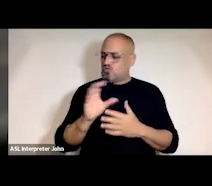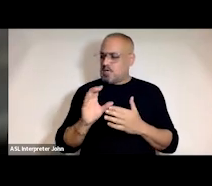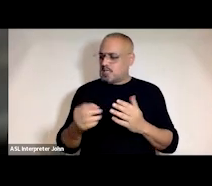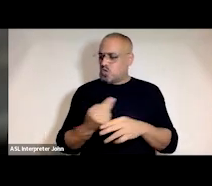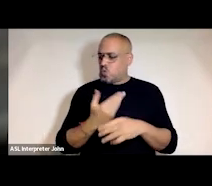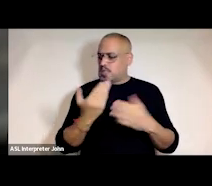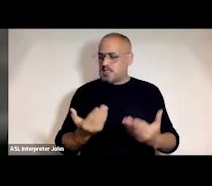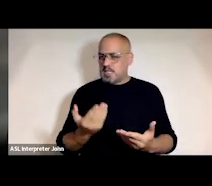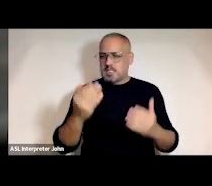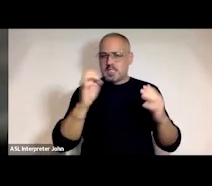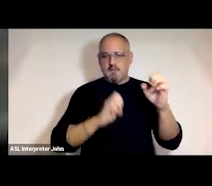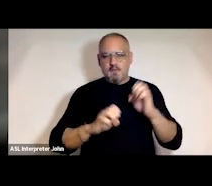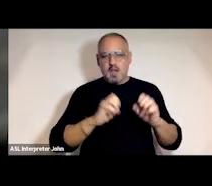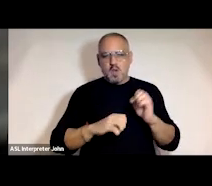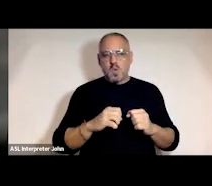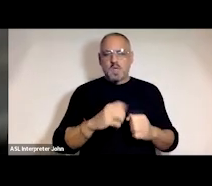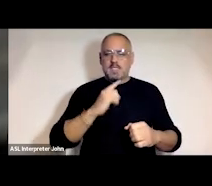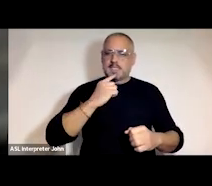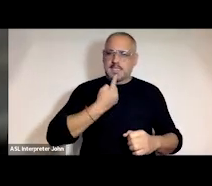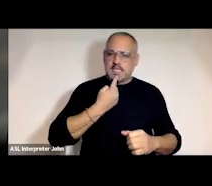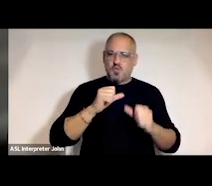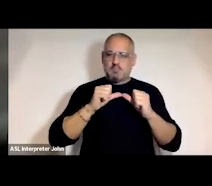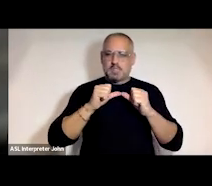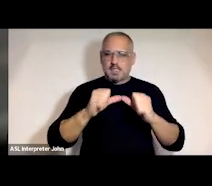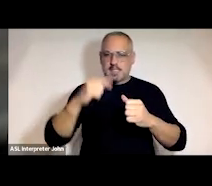is to evaluate the serious and persistent mental disorders.